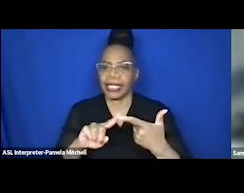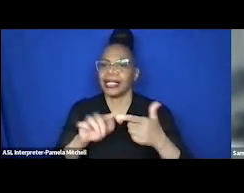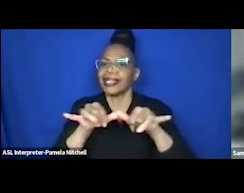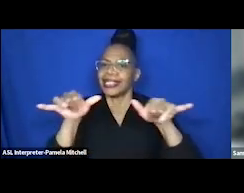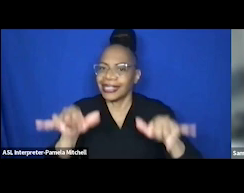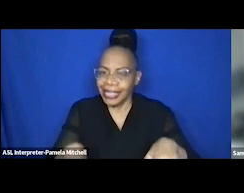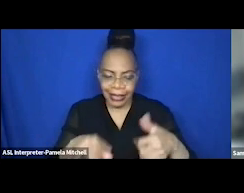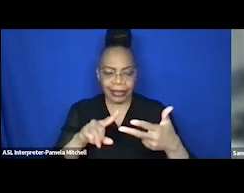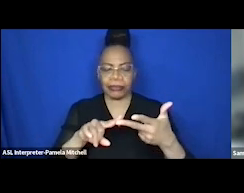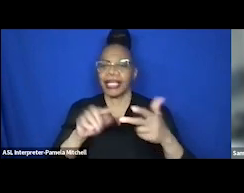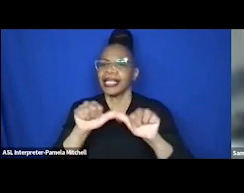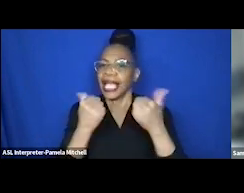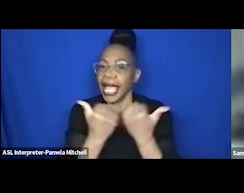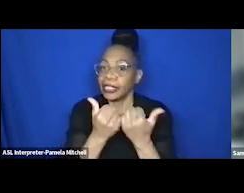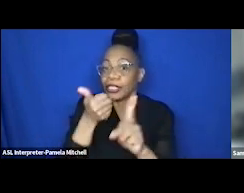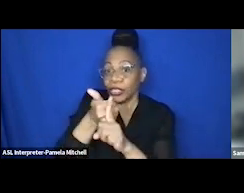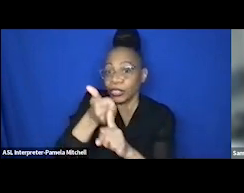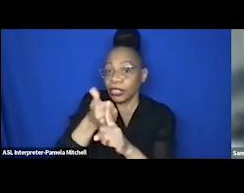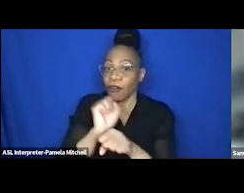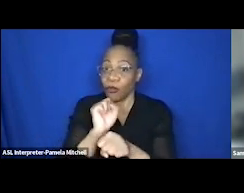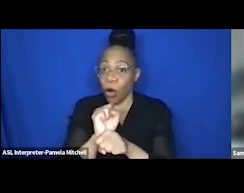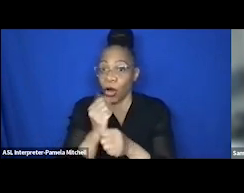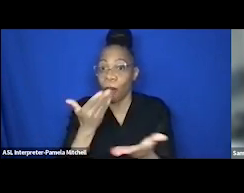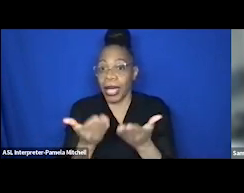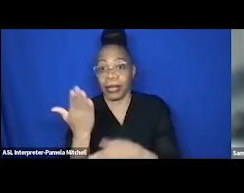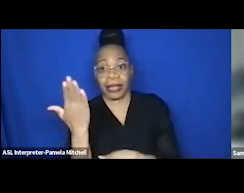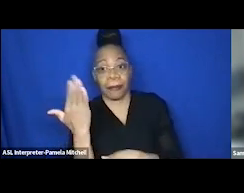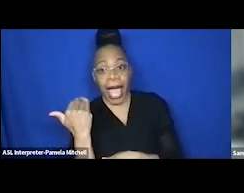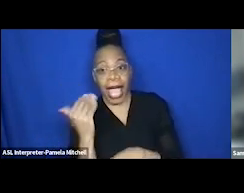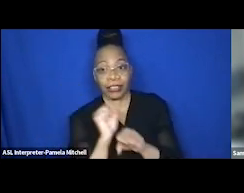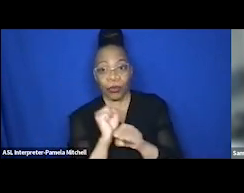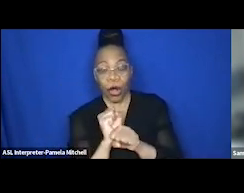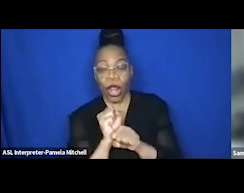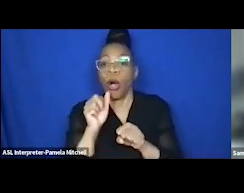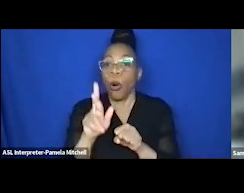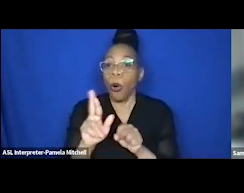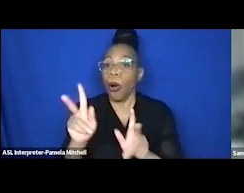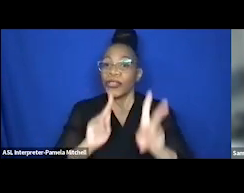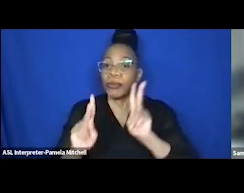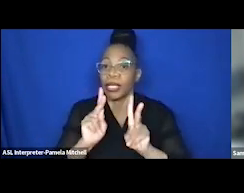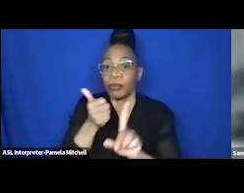that you work in or have worked in. Think about the individuals that you've assisted or that you see